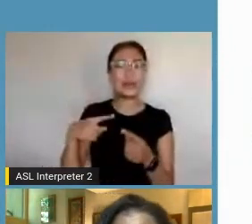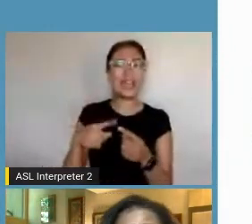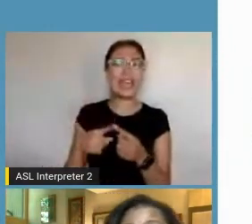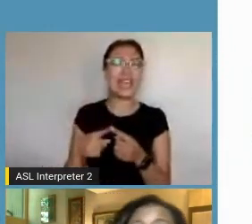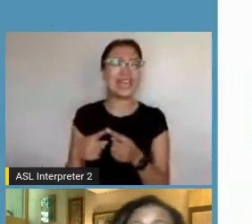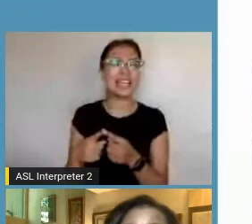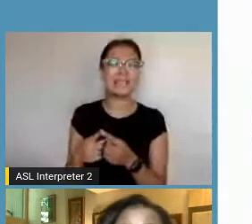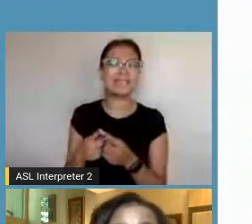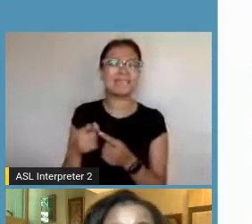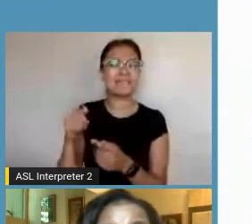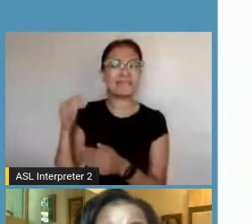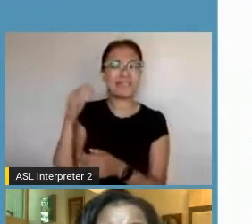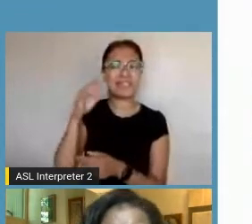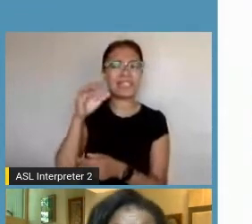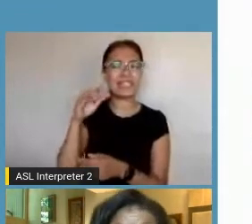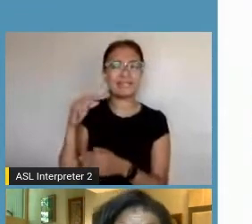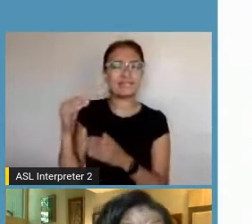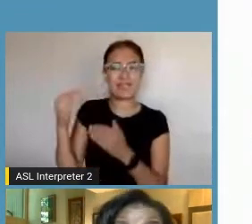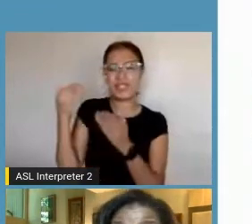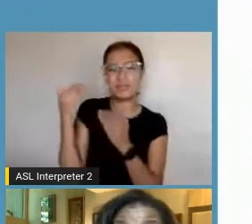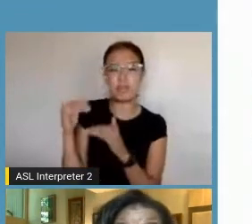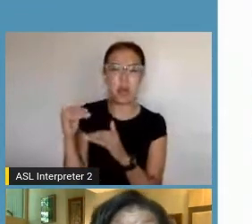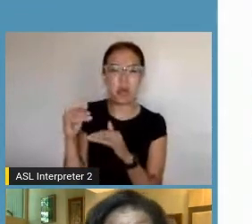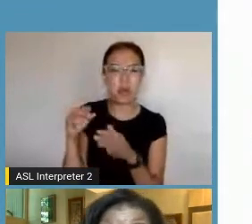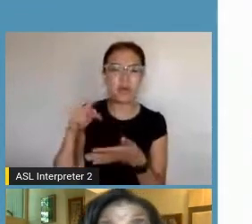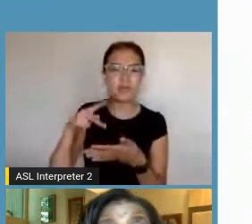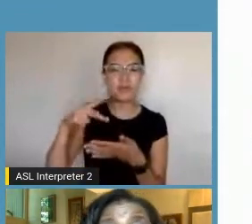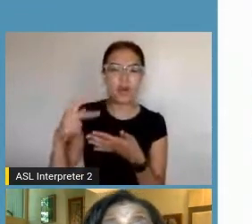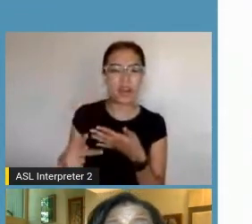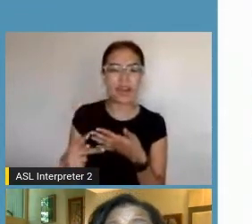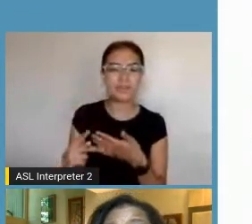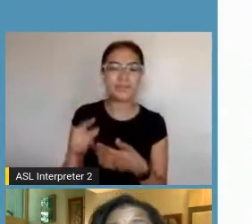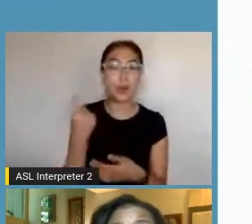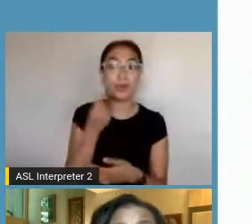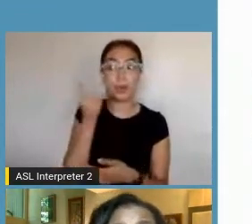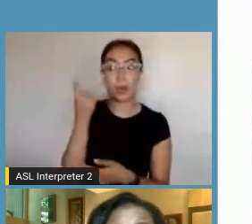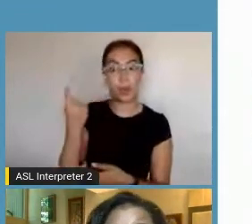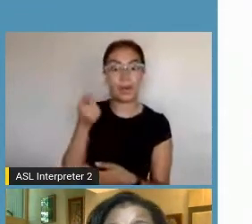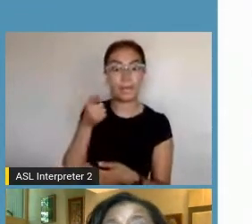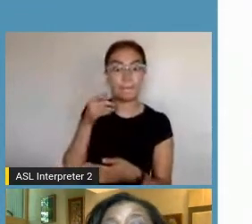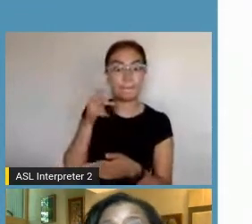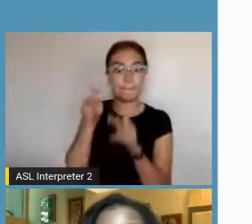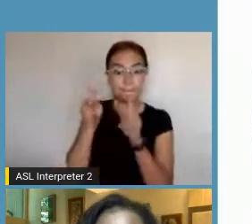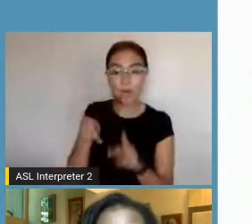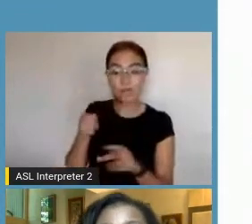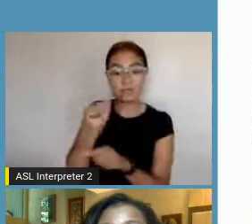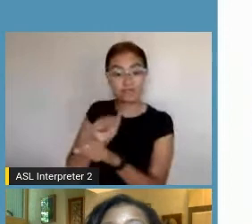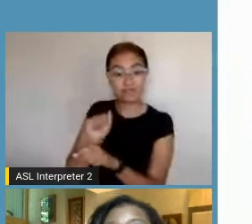were so many institutions and will only one person working there so Lyrasis was really helpful in